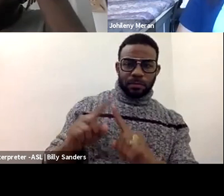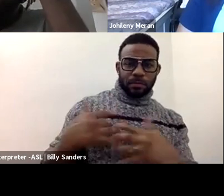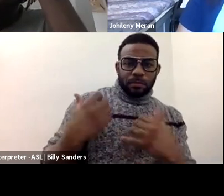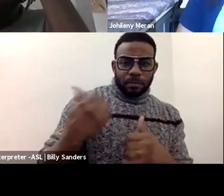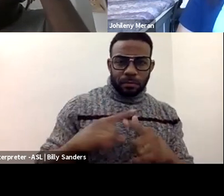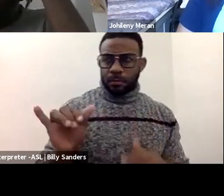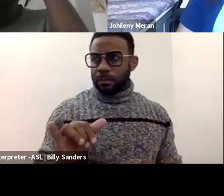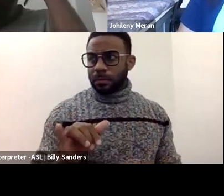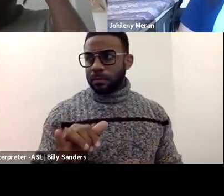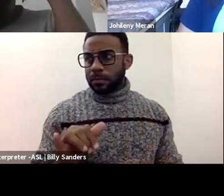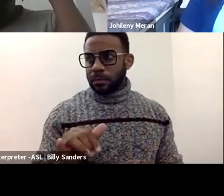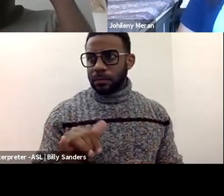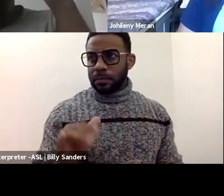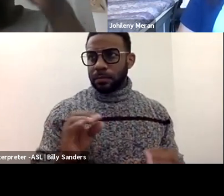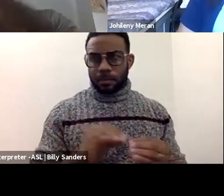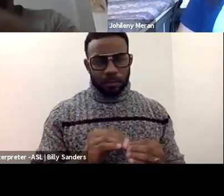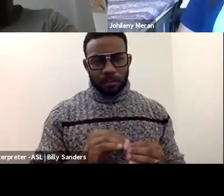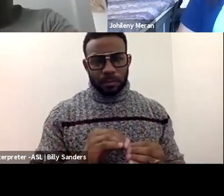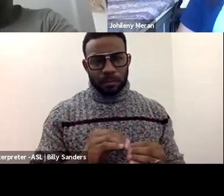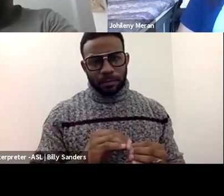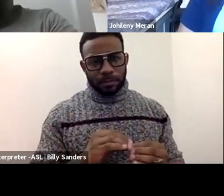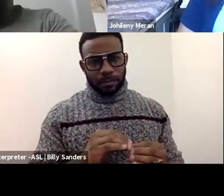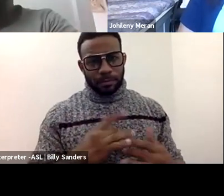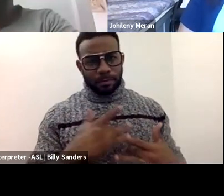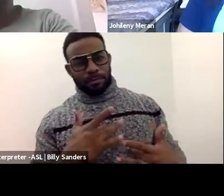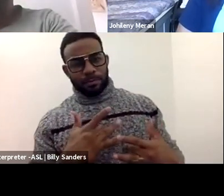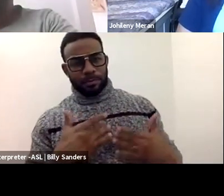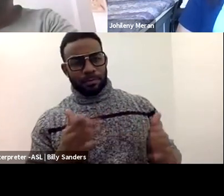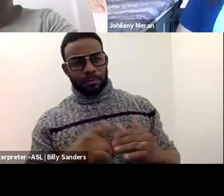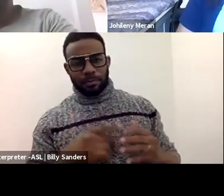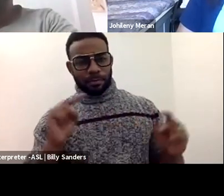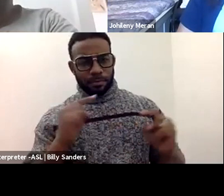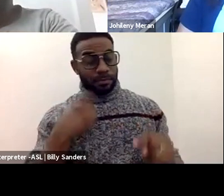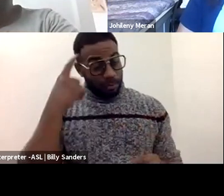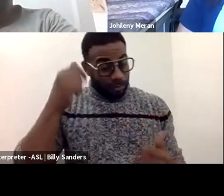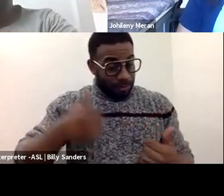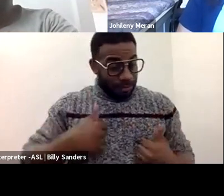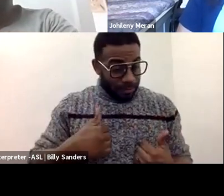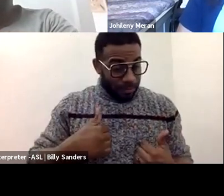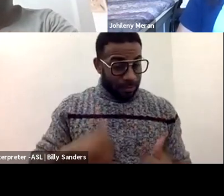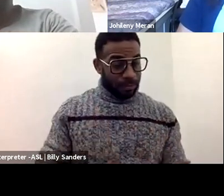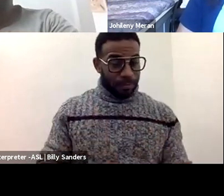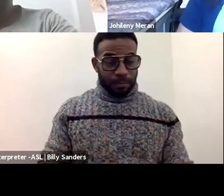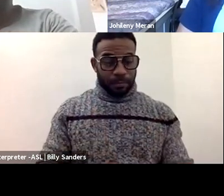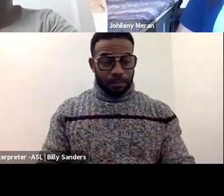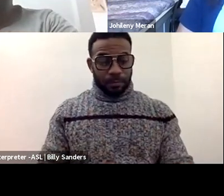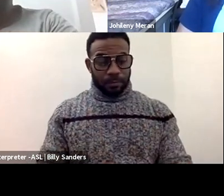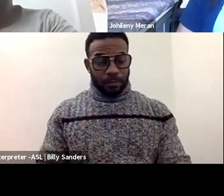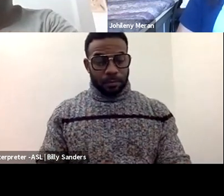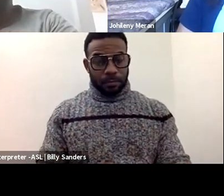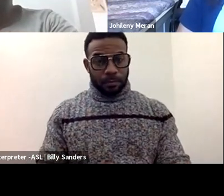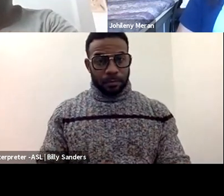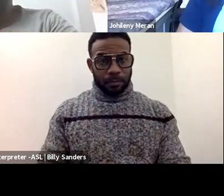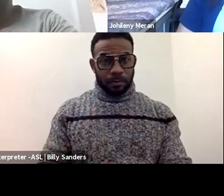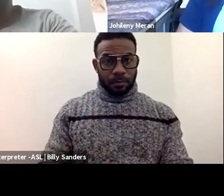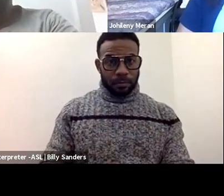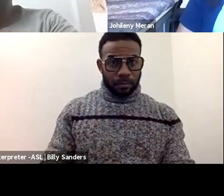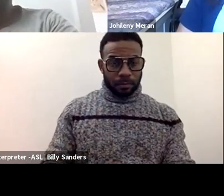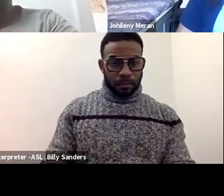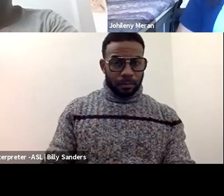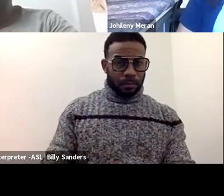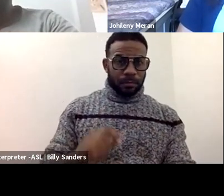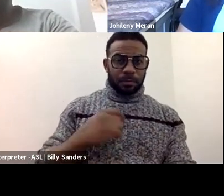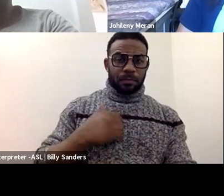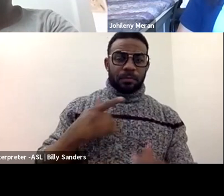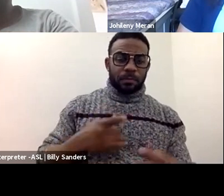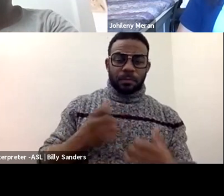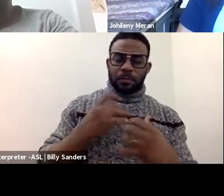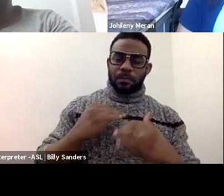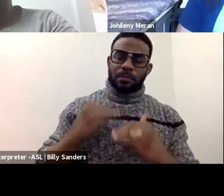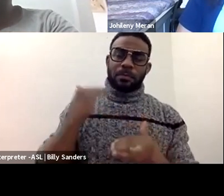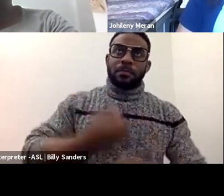more resilient to pain and I think for me, I really struggled a lot with over exhausting myself. And I really